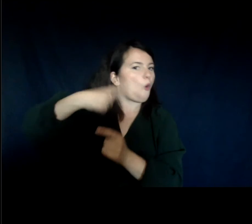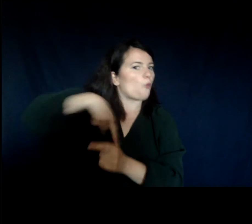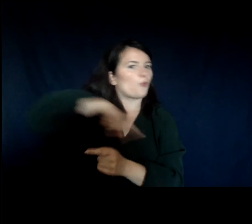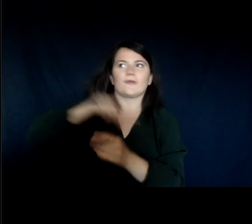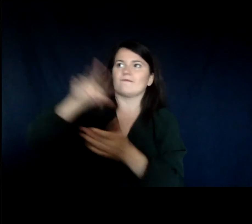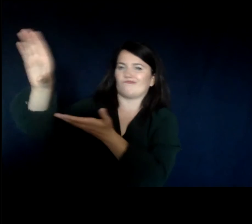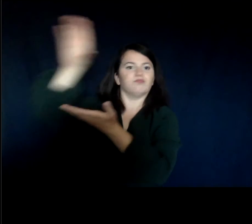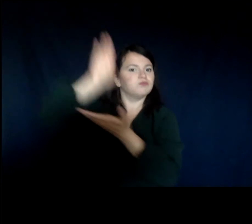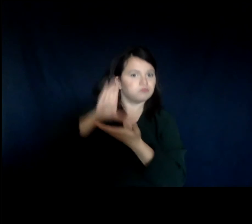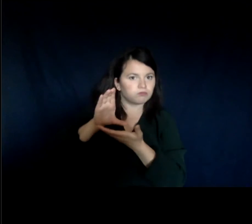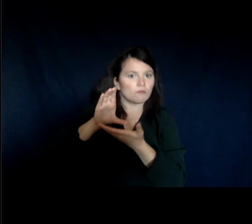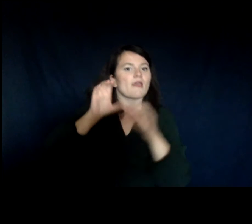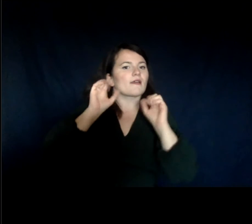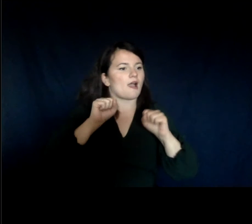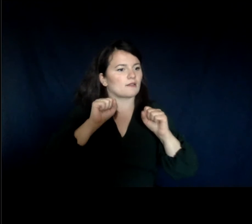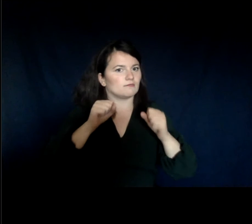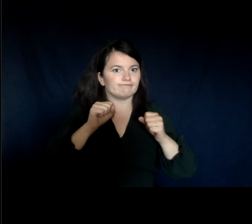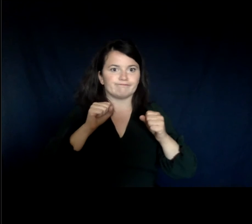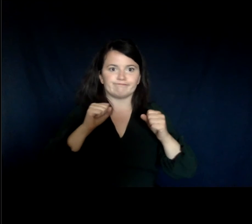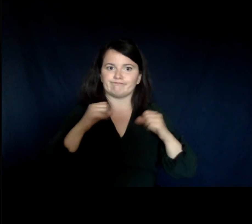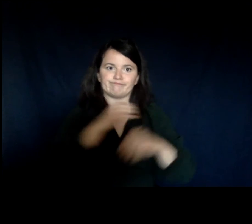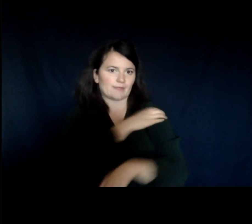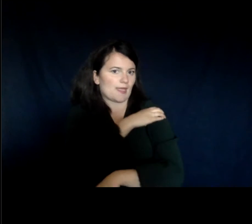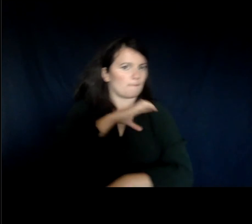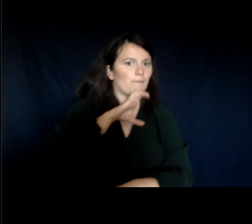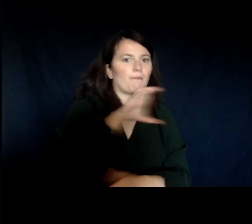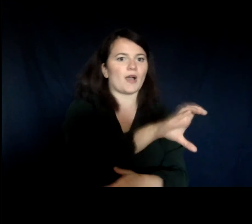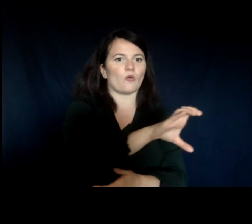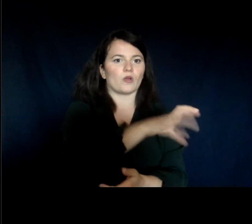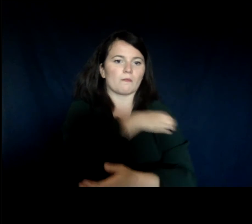empowering projects also for persons with disabilities.